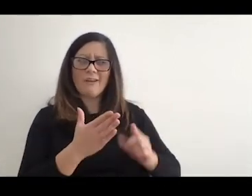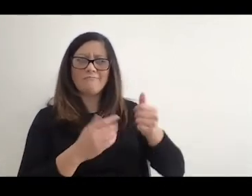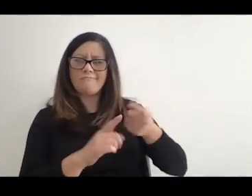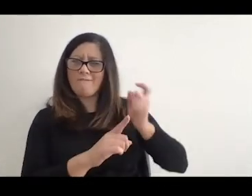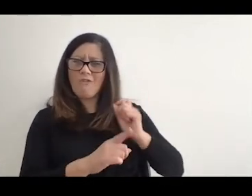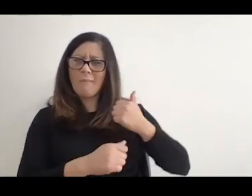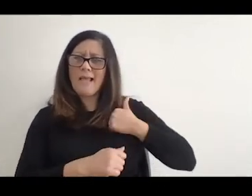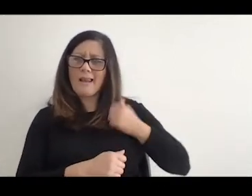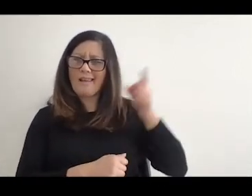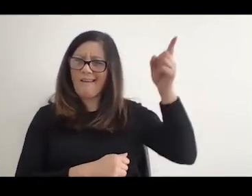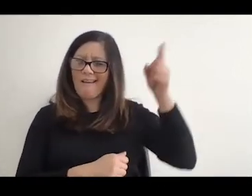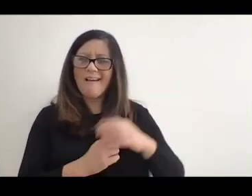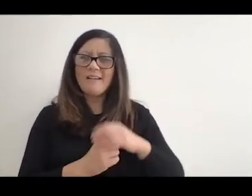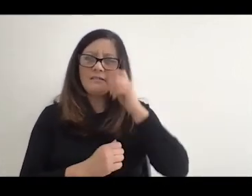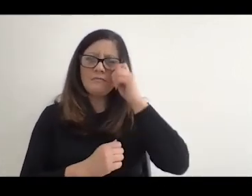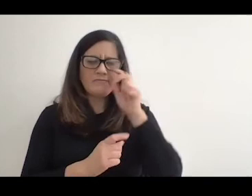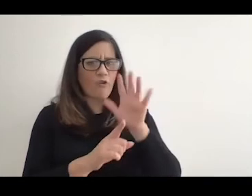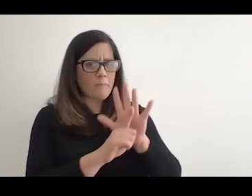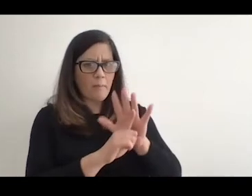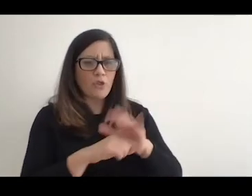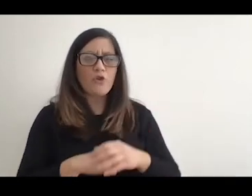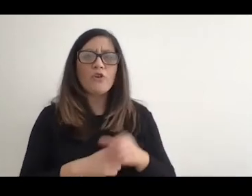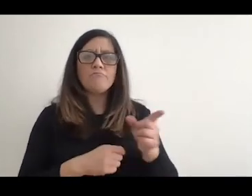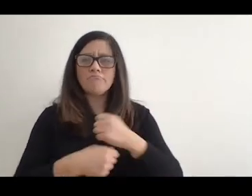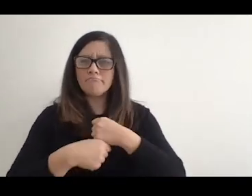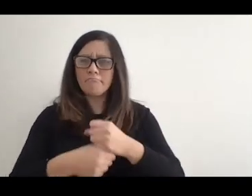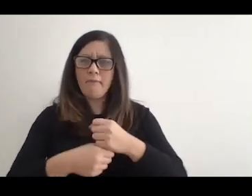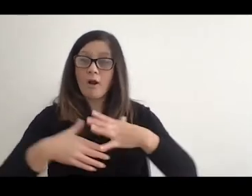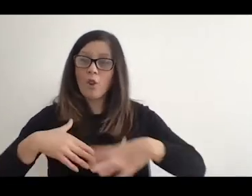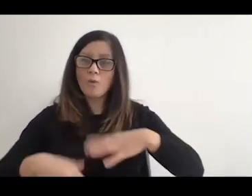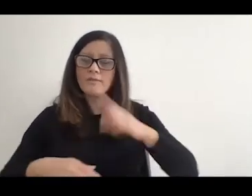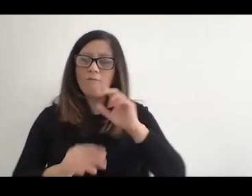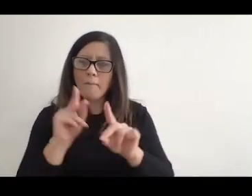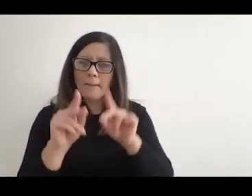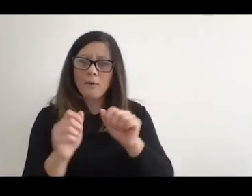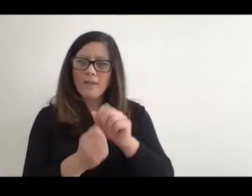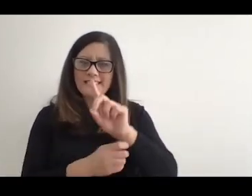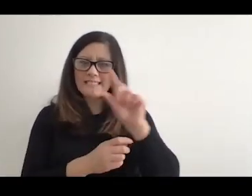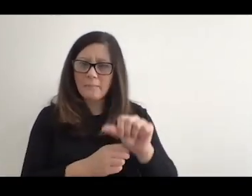Puts out this collection for people with disabilities. I just could not believe it.